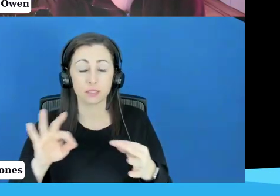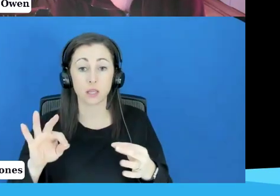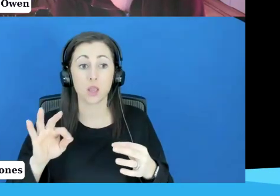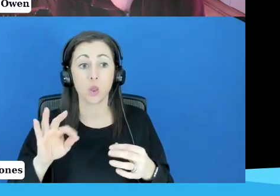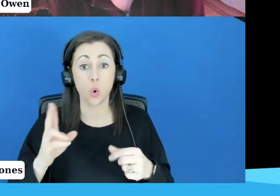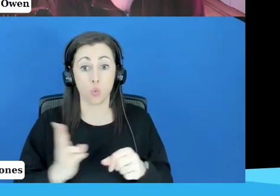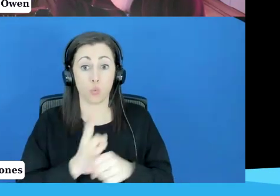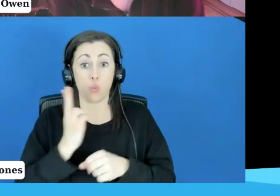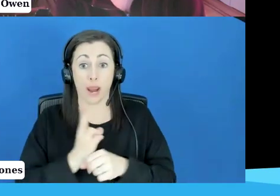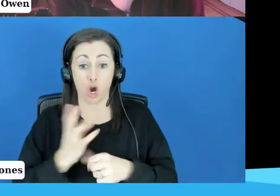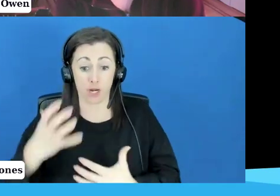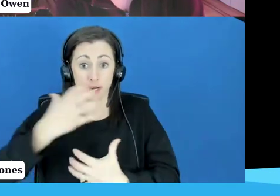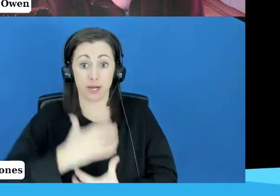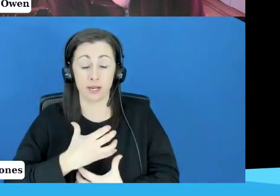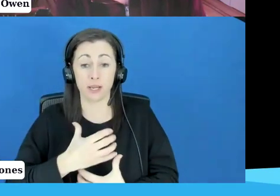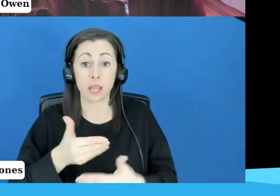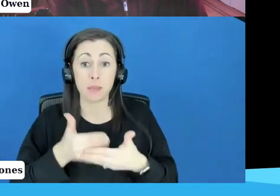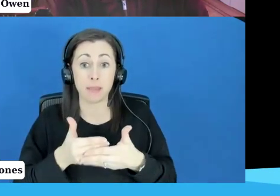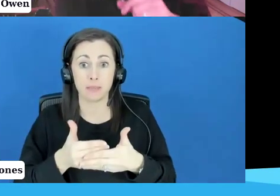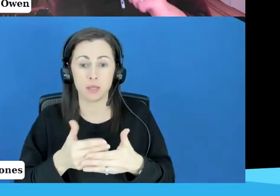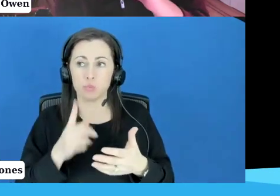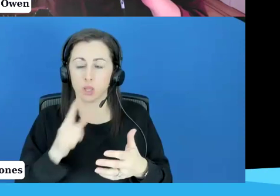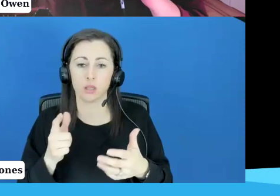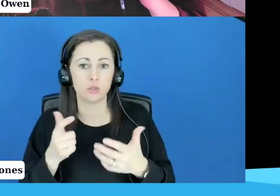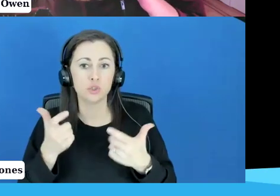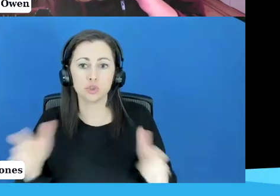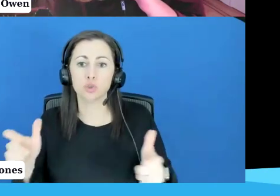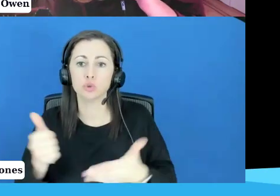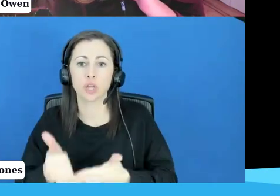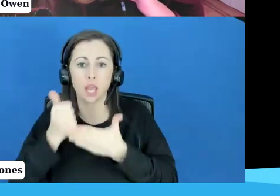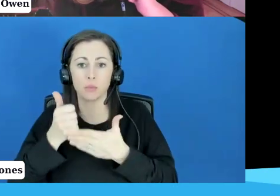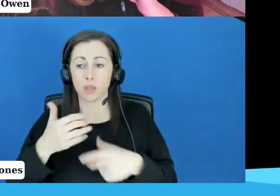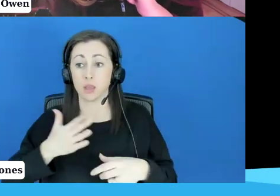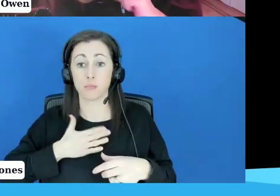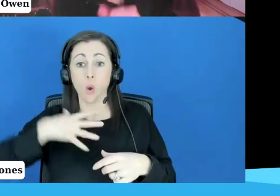I put my oldest daughter, she was always in a baby carrier with me.